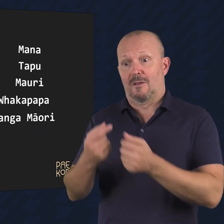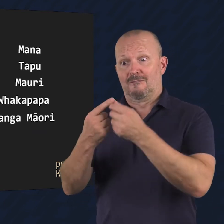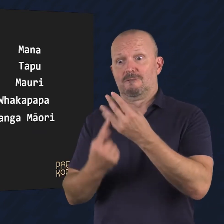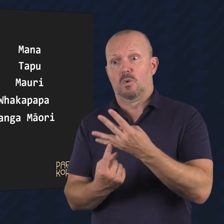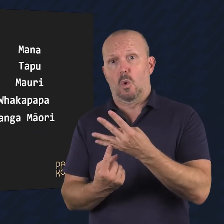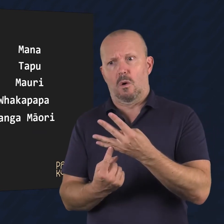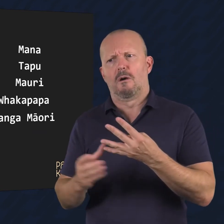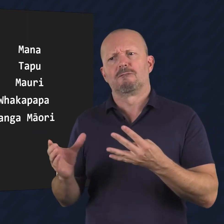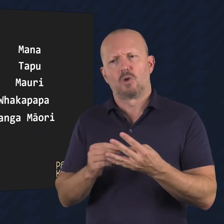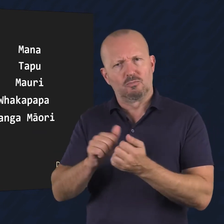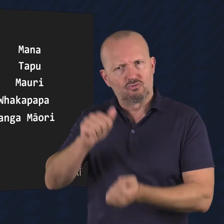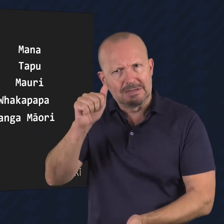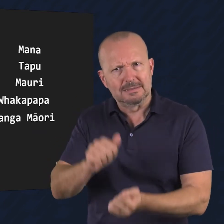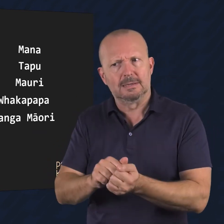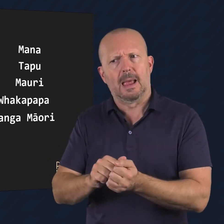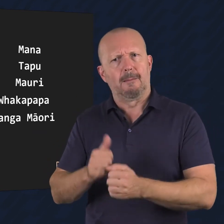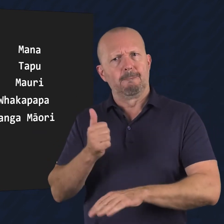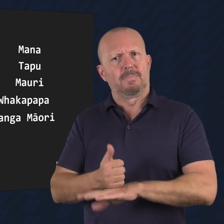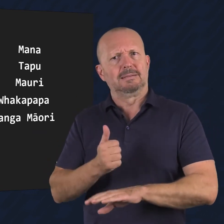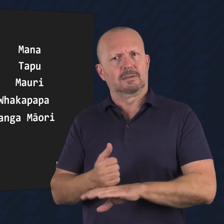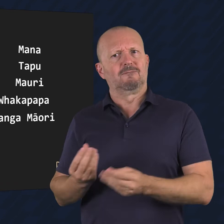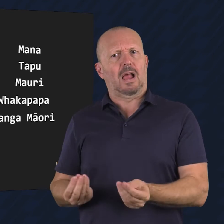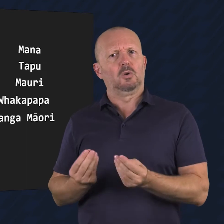the values of Te Tiriti o Waitangi and our guiding principles.